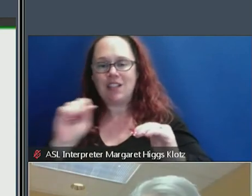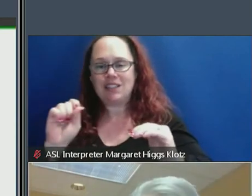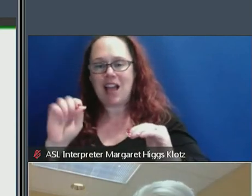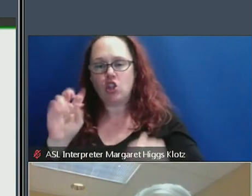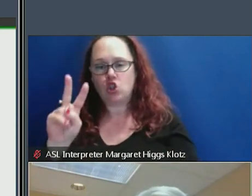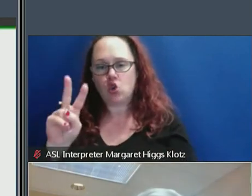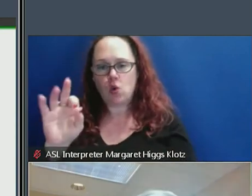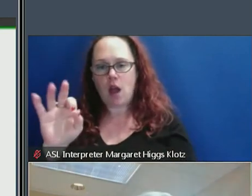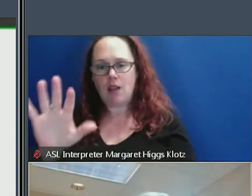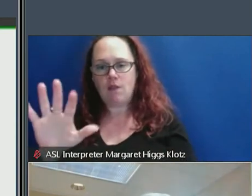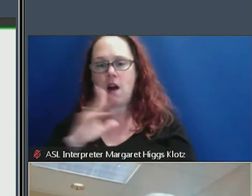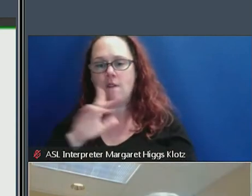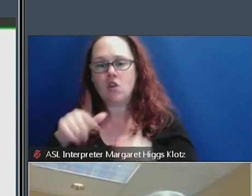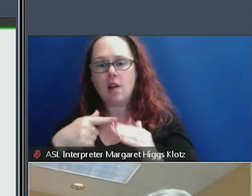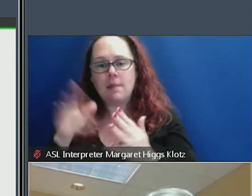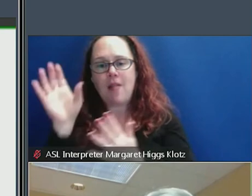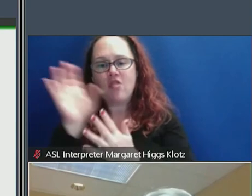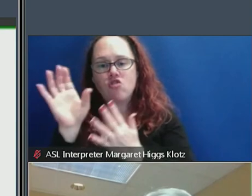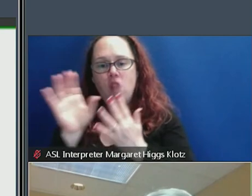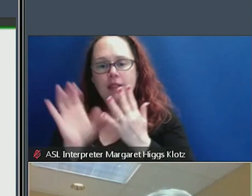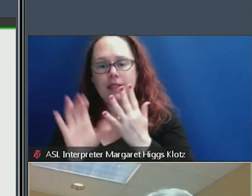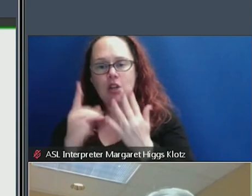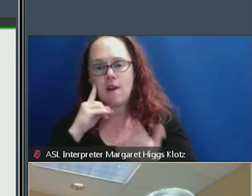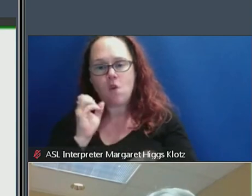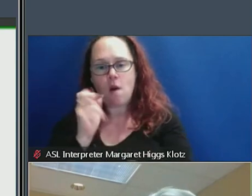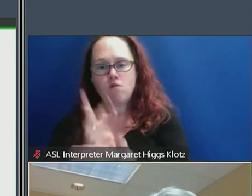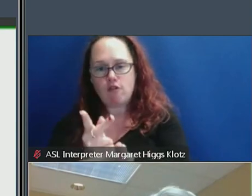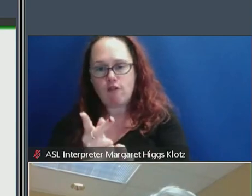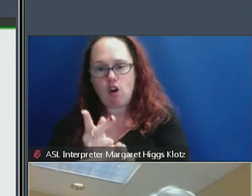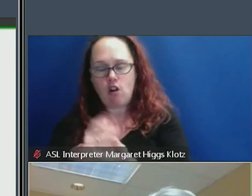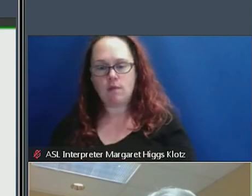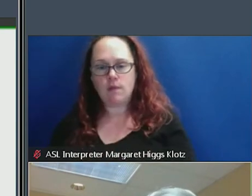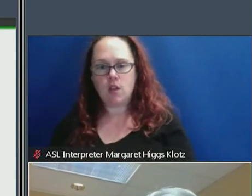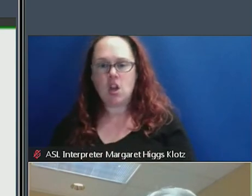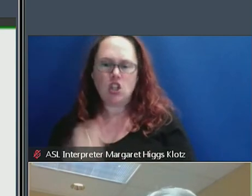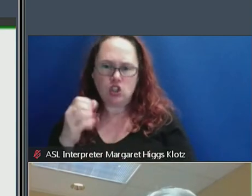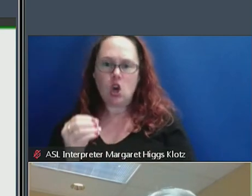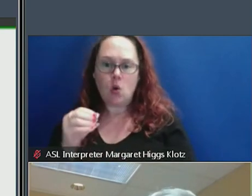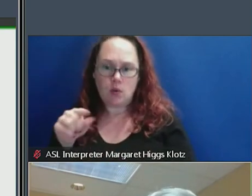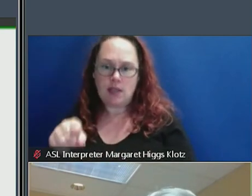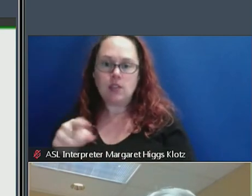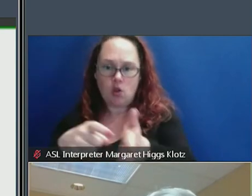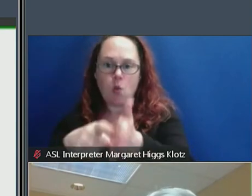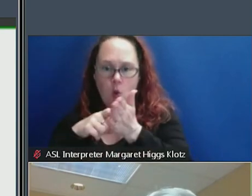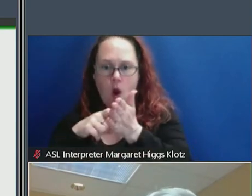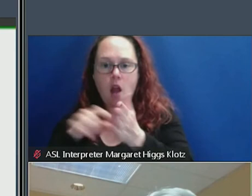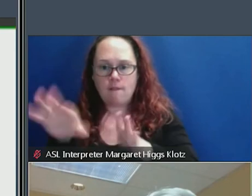councils criteria for approval. So these are really the required findings in approval.